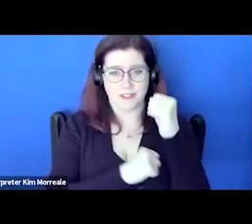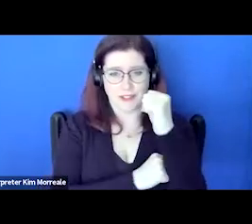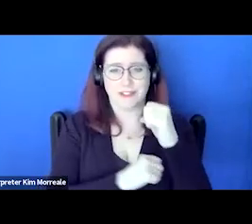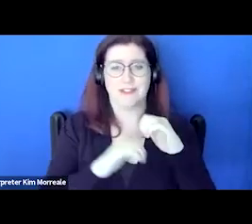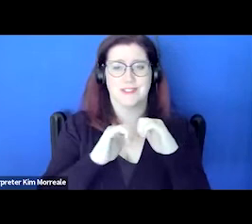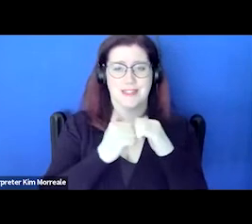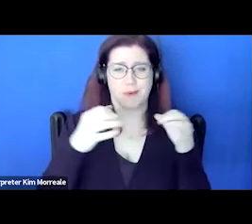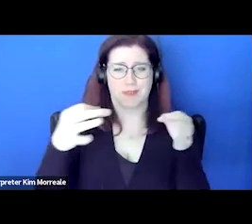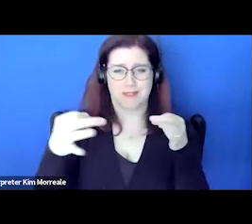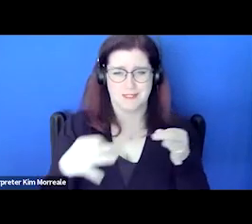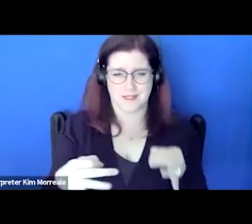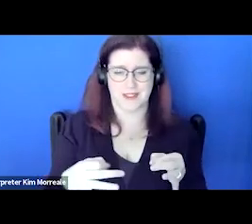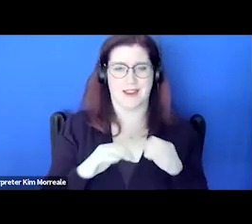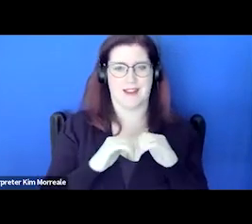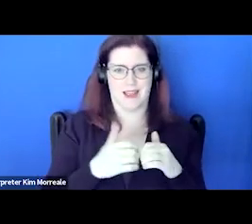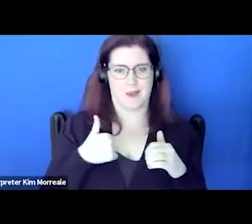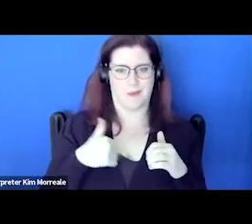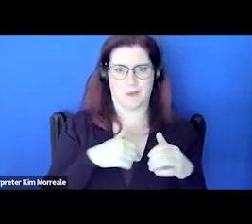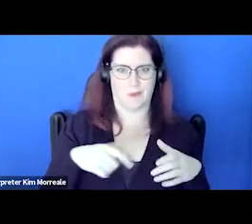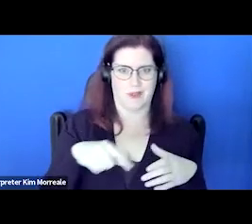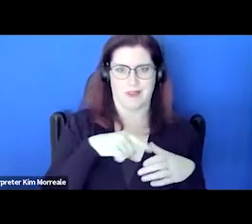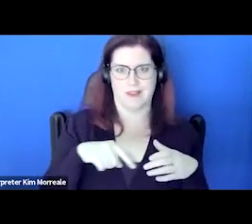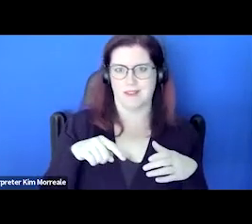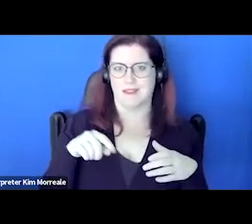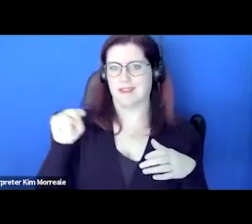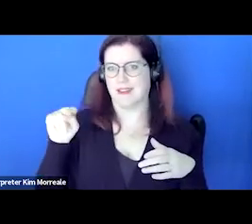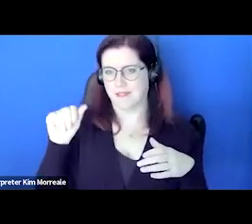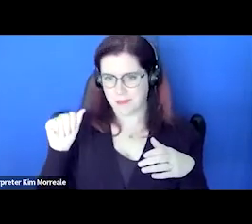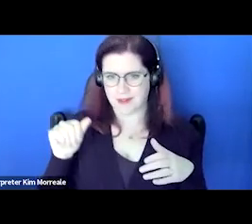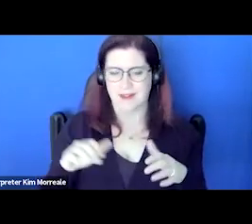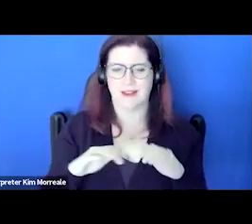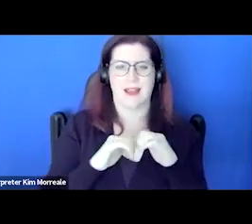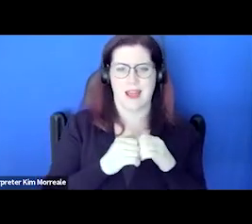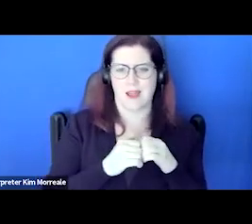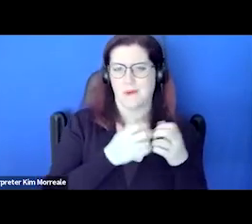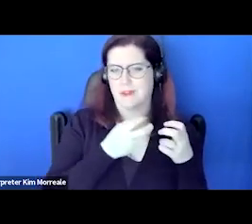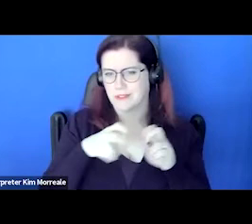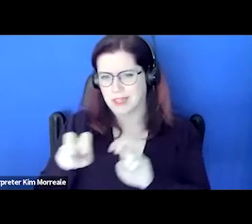to how we as native Americans, how we have to transverse and know how to access.